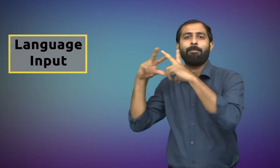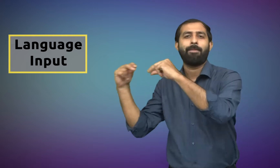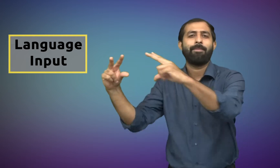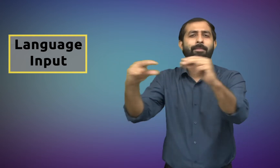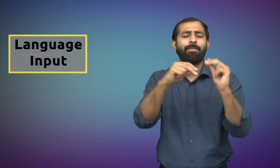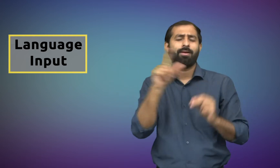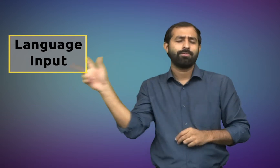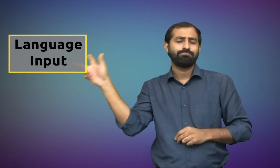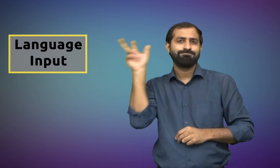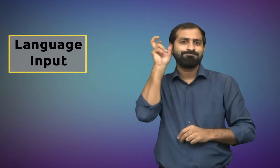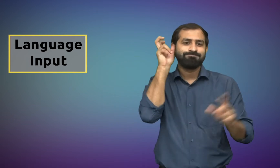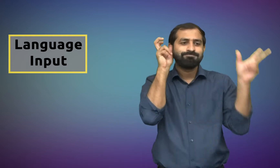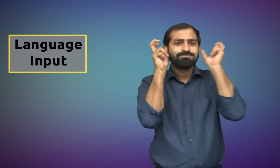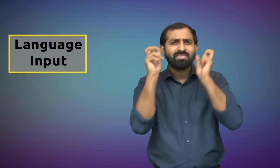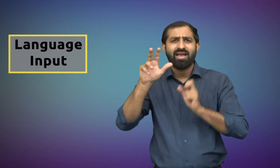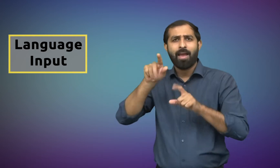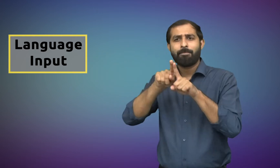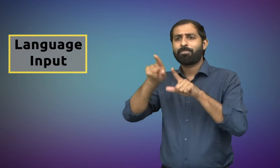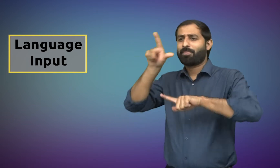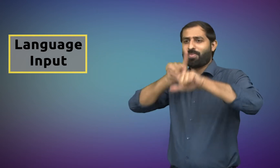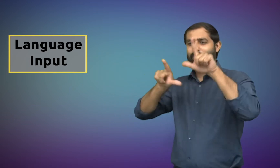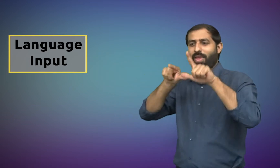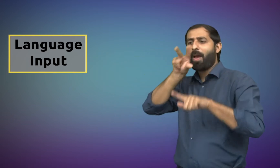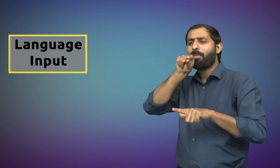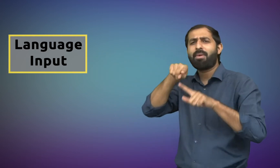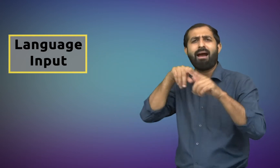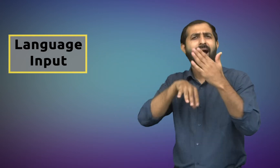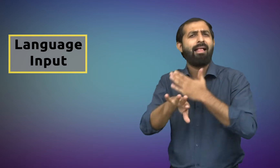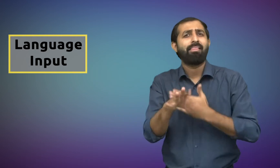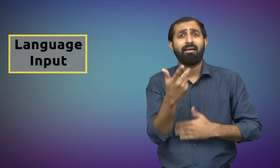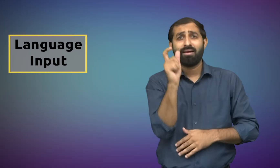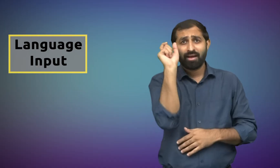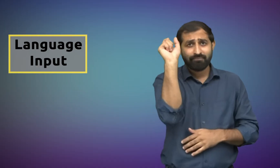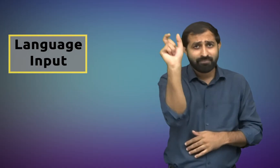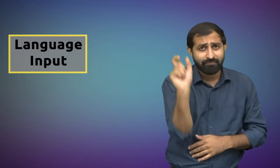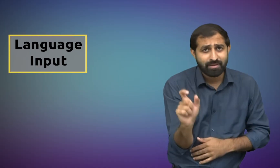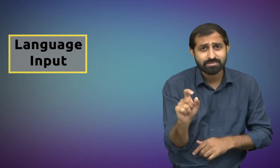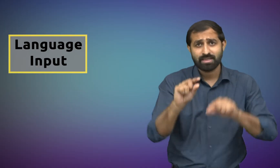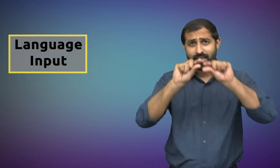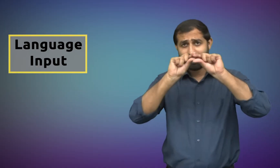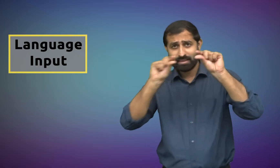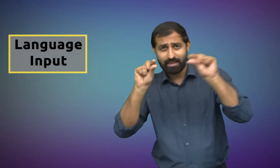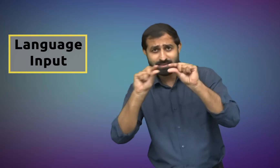and receive input of everything from their environment such as how to use words,